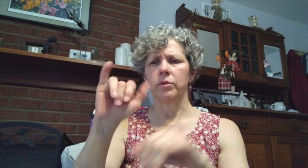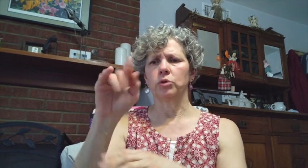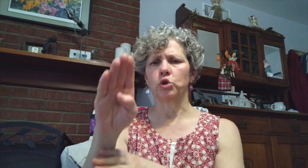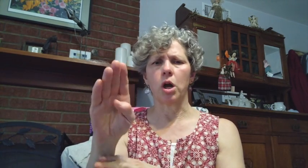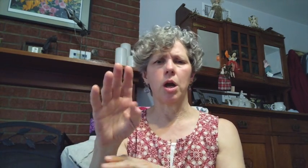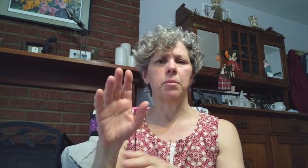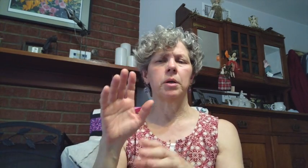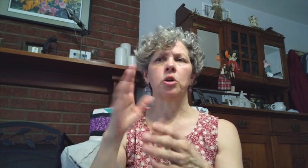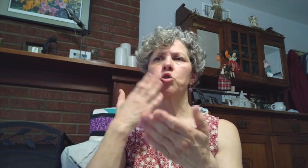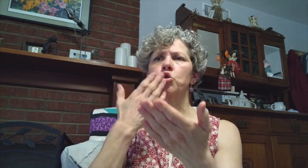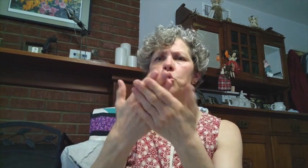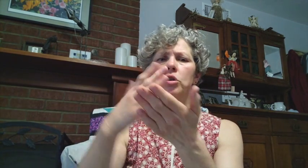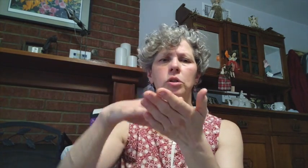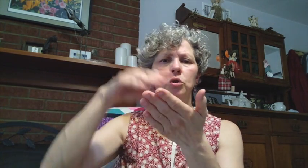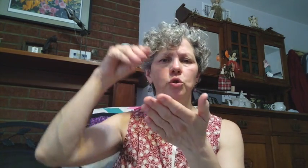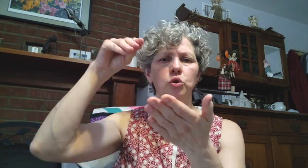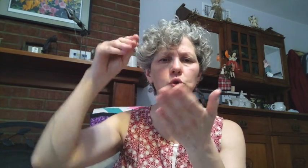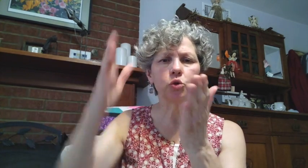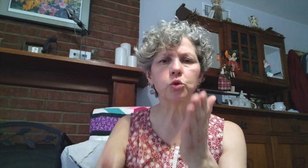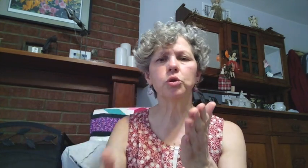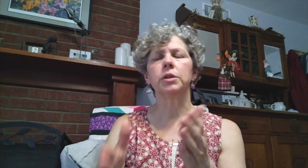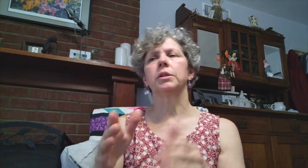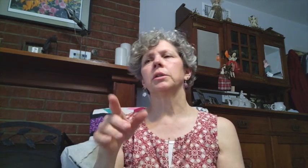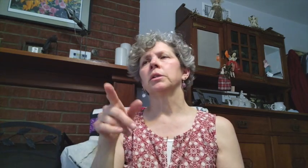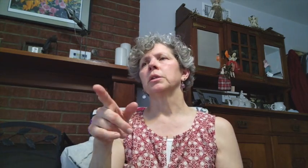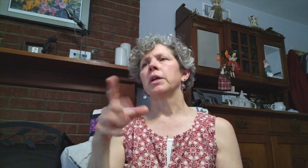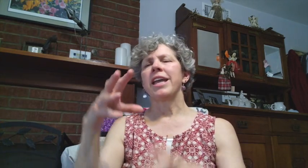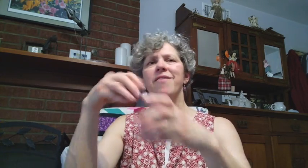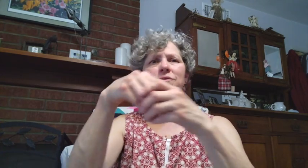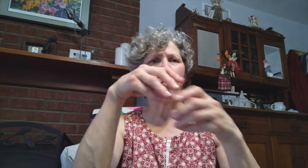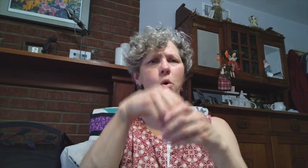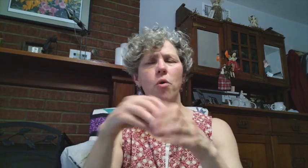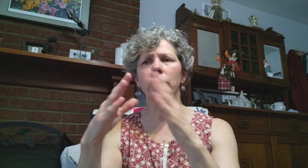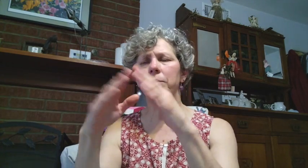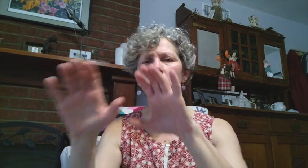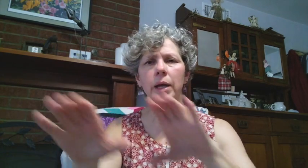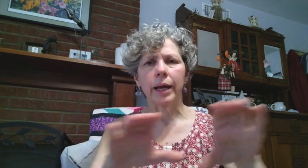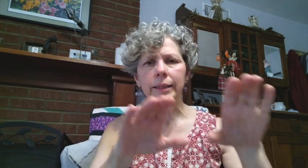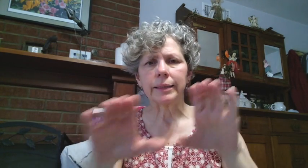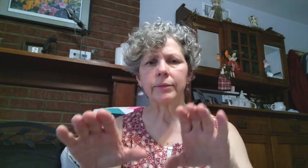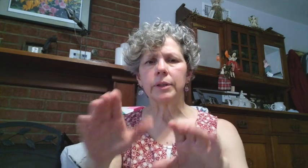student has done such a great job with just being a student,